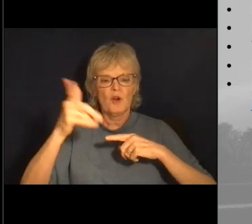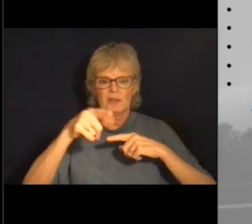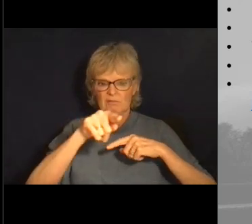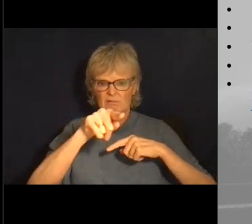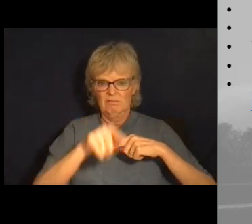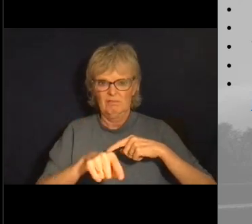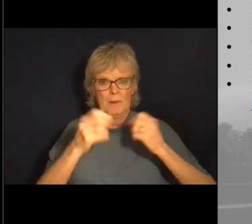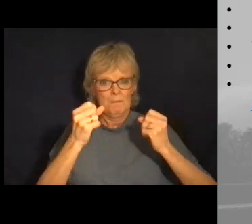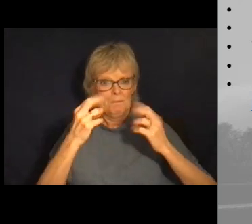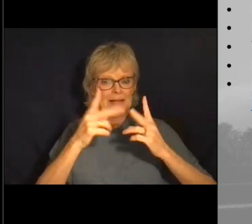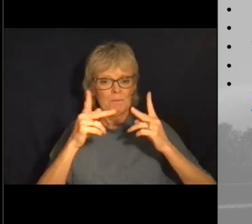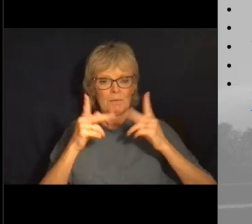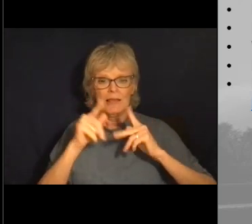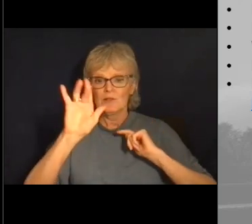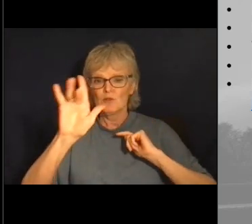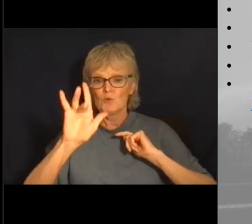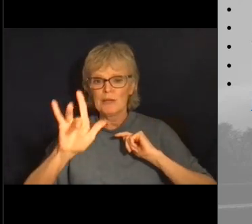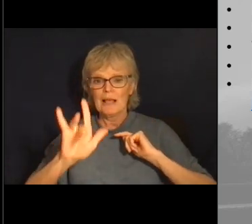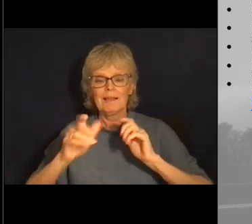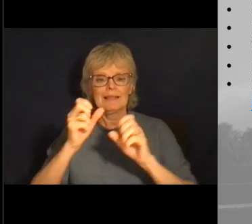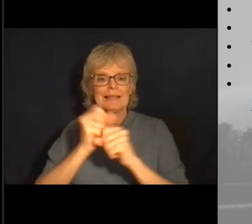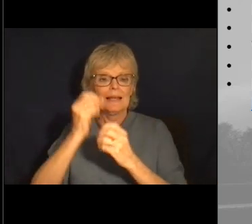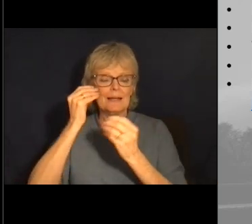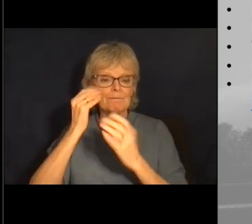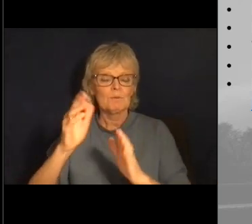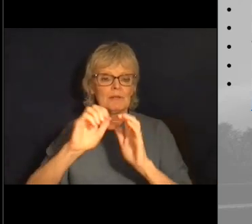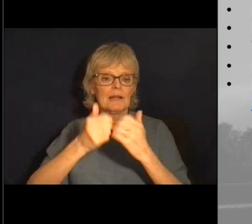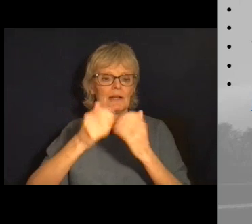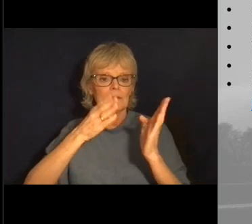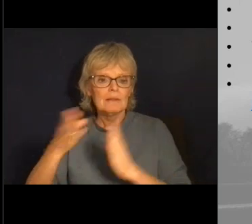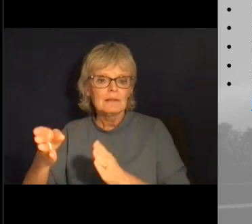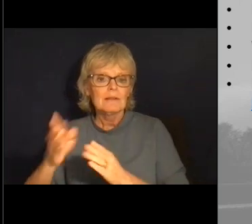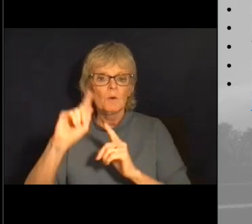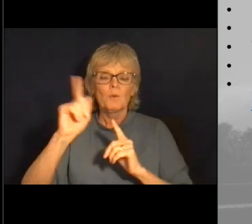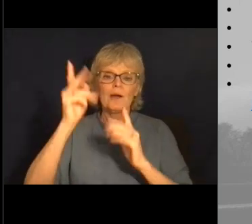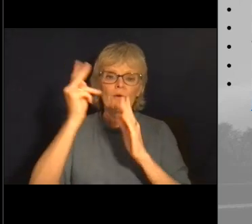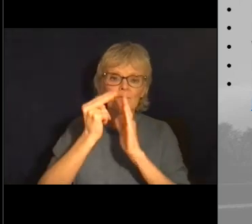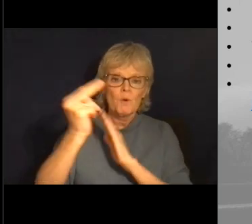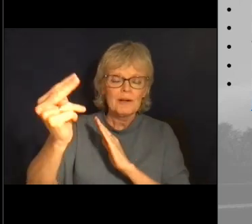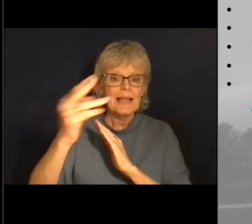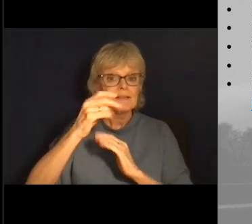that you can get this kind of information from. How to be prepared? Where the forecasts are? Even fun activities that you can do